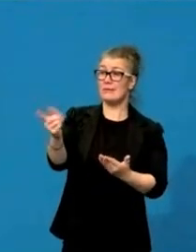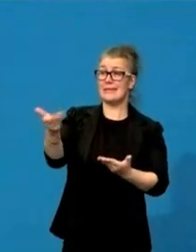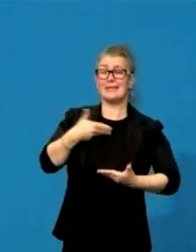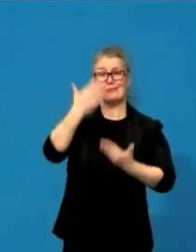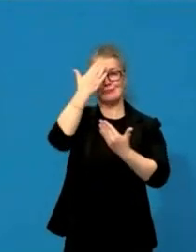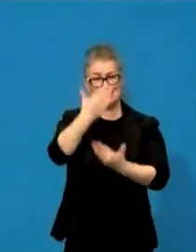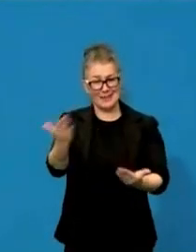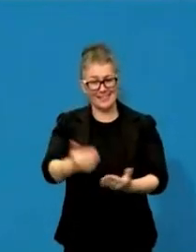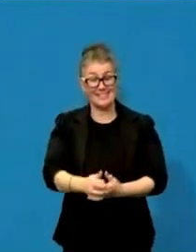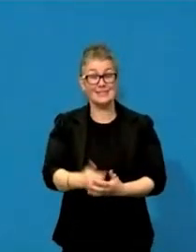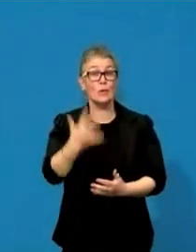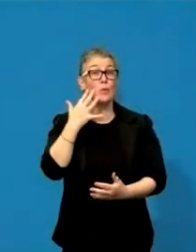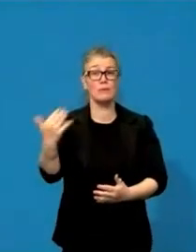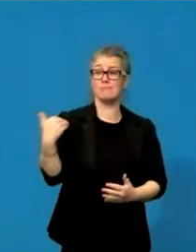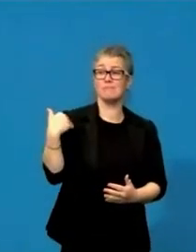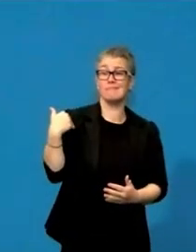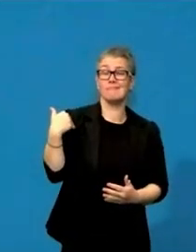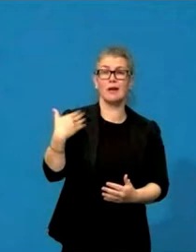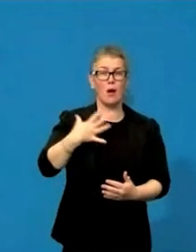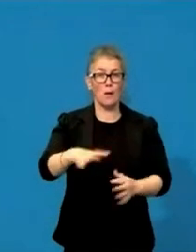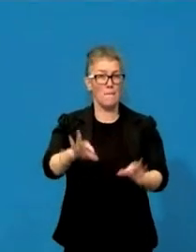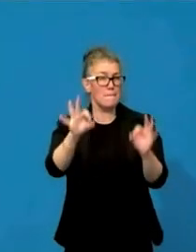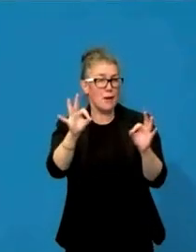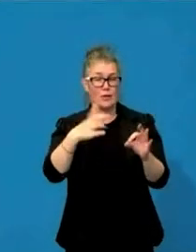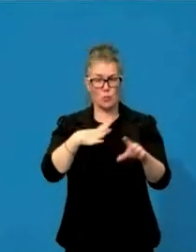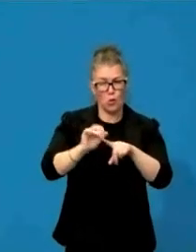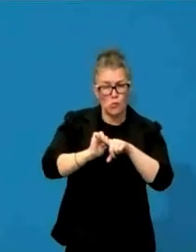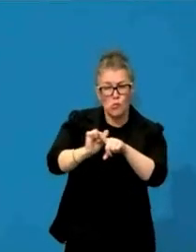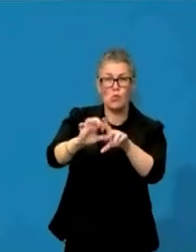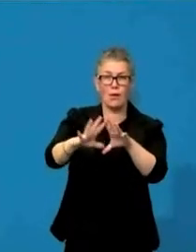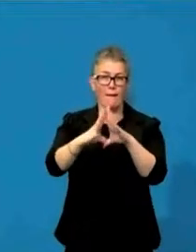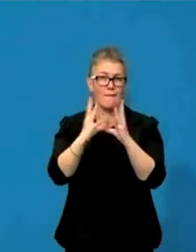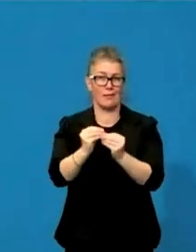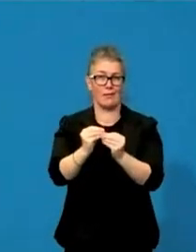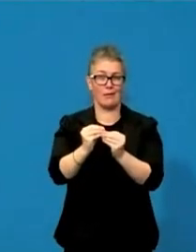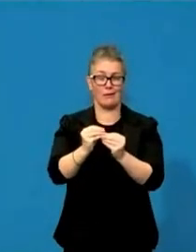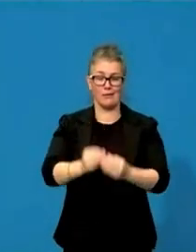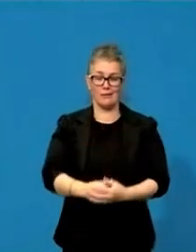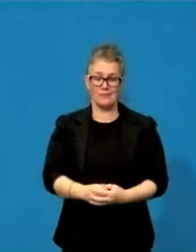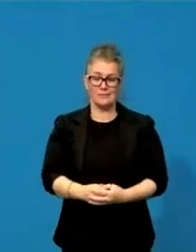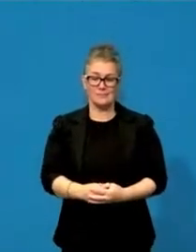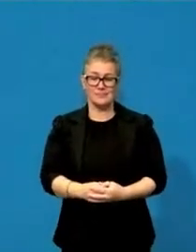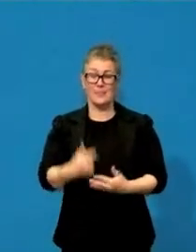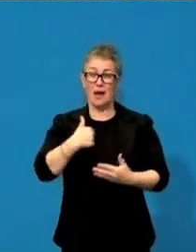So, when they come to me, I want it to be perfect. I want it to be really good. I work really hard for that.